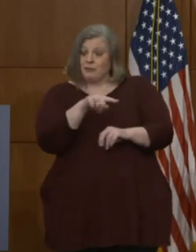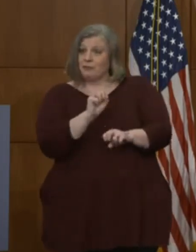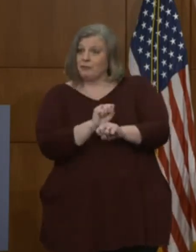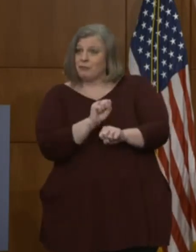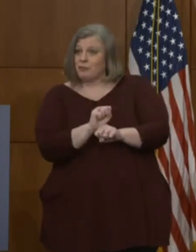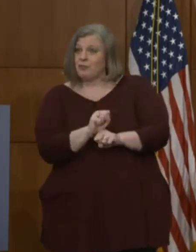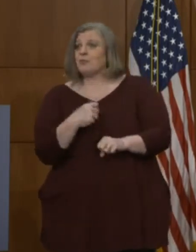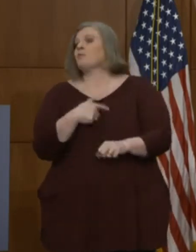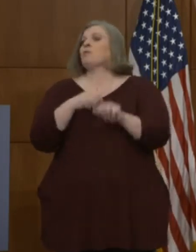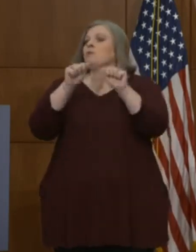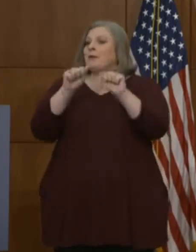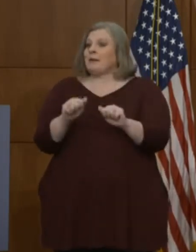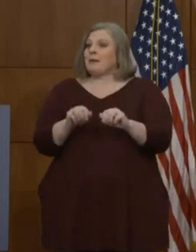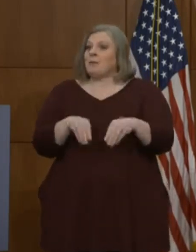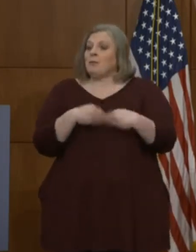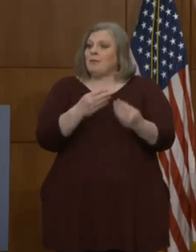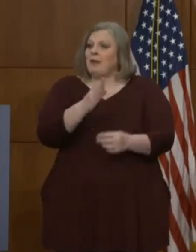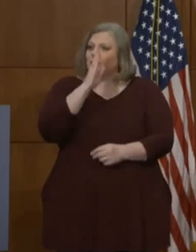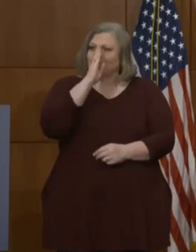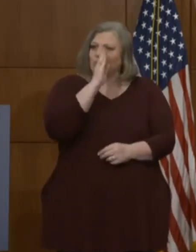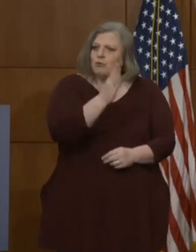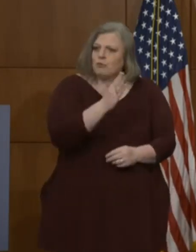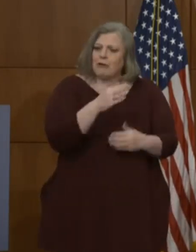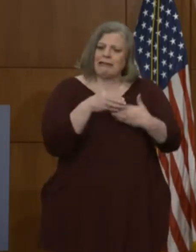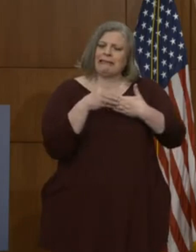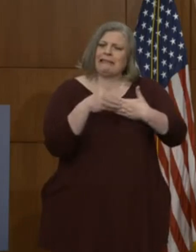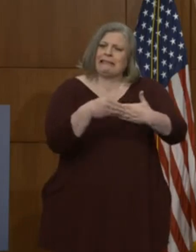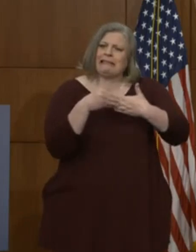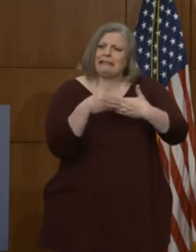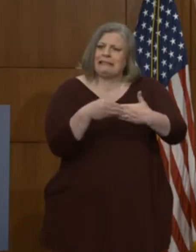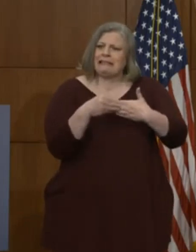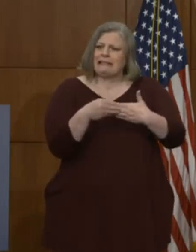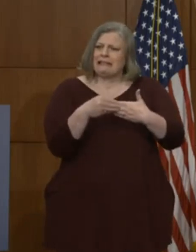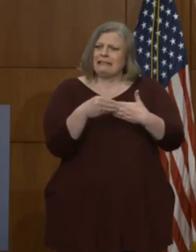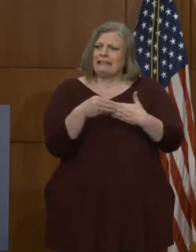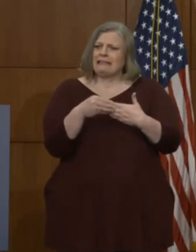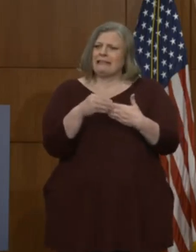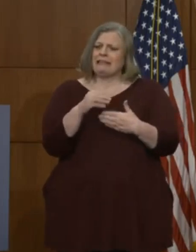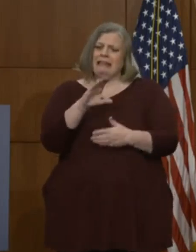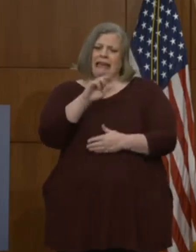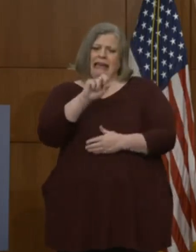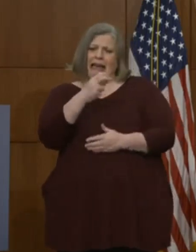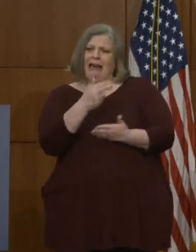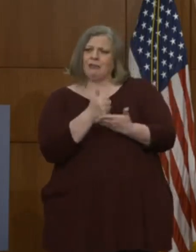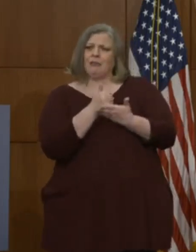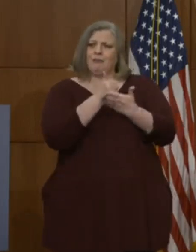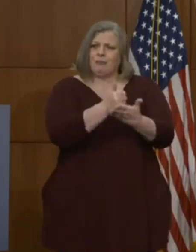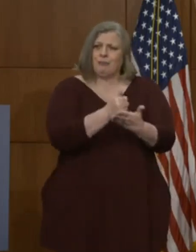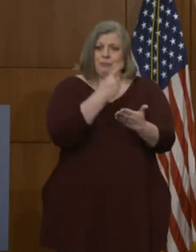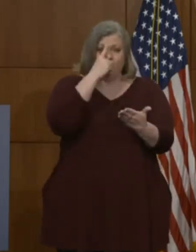WILL ALLOW US TO DO THE FOLLOWING THINGS WE WILL FOLLOWING THINGS WE WILL PROVIDE DIRECT FLEXIBLE CASH PROVIDE DIRECT FLEXIBLE CASH ASSISTANCE TO THE CENTERS THAT